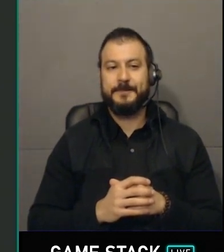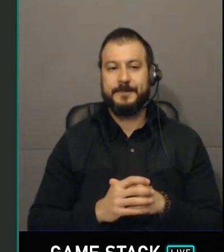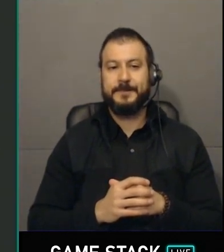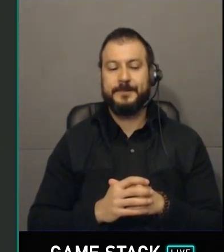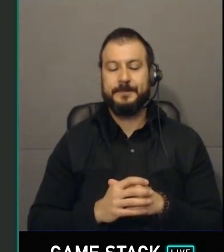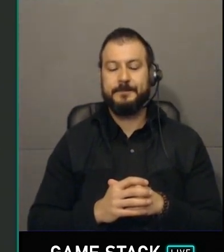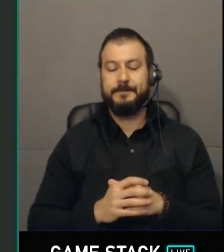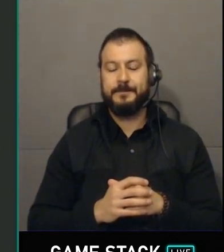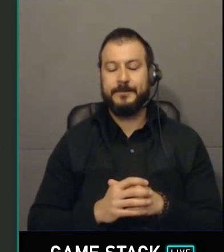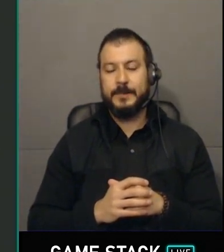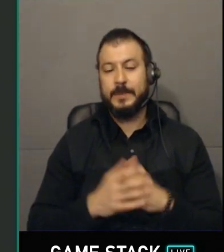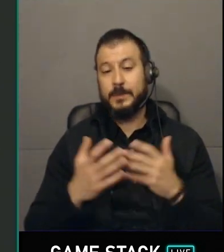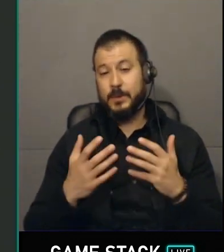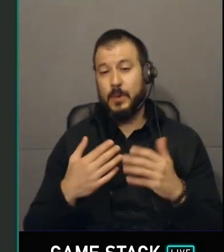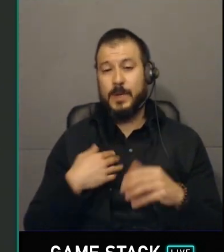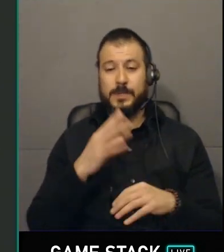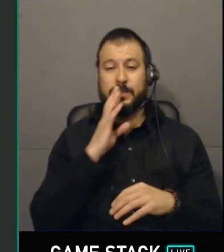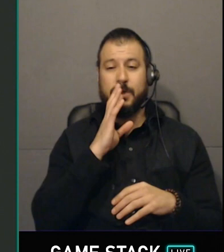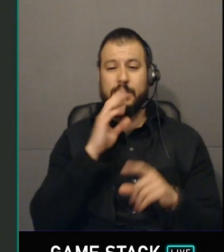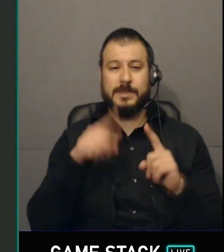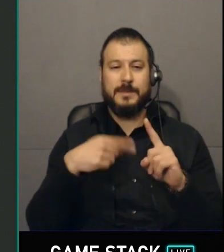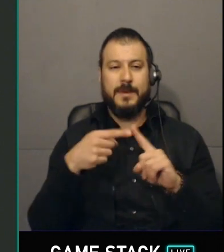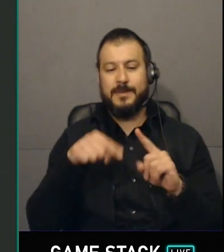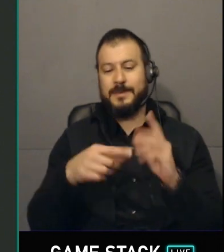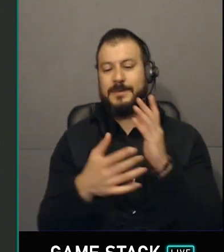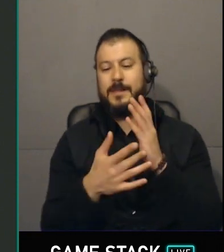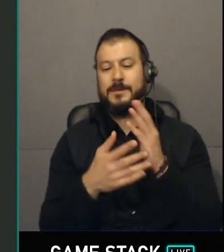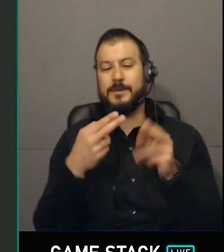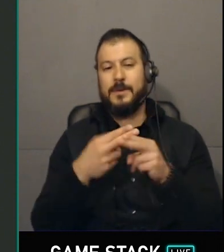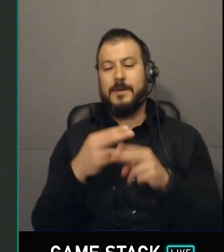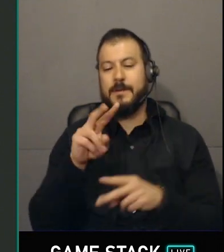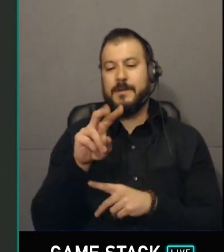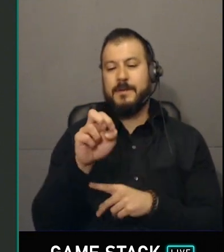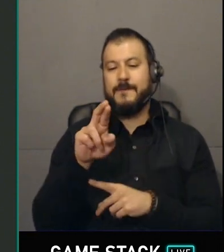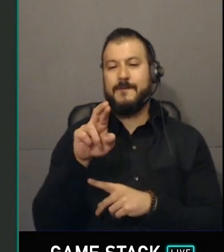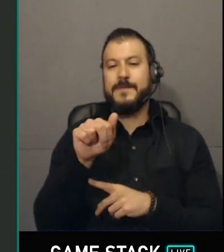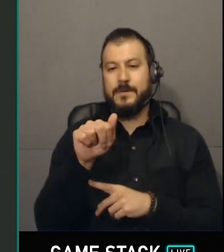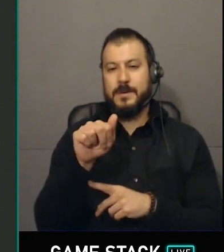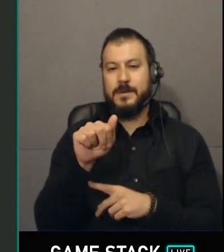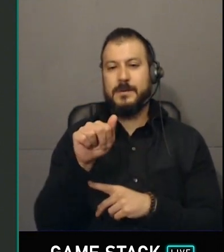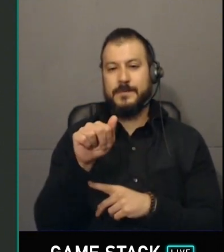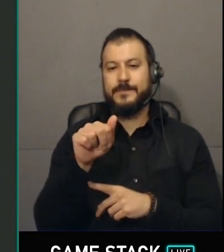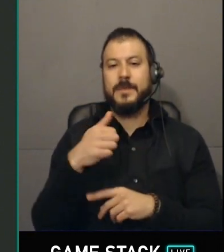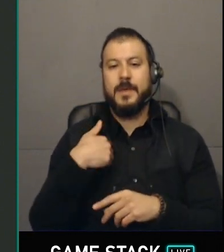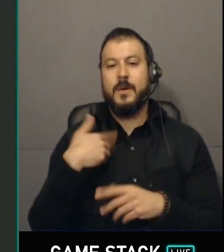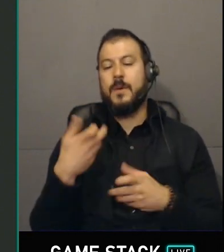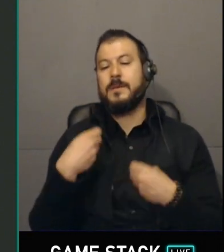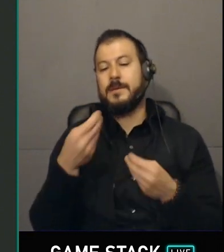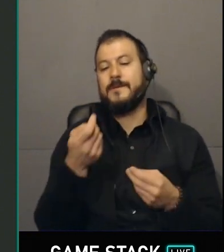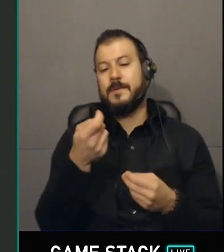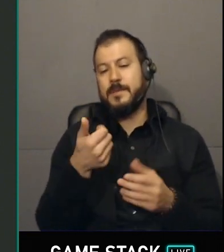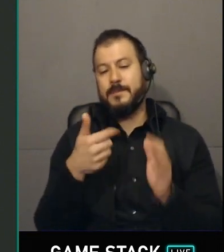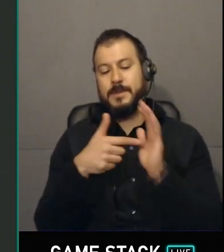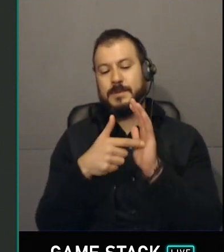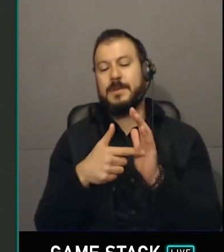I spoke of this technology called VERA. I wanted to give you a little example of what